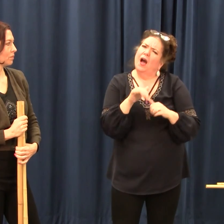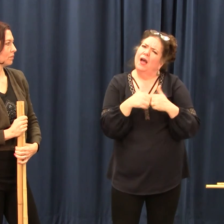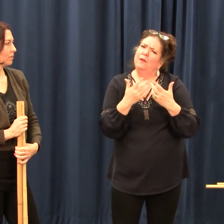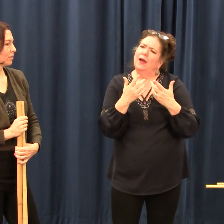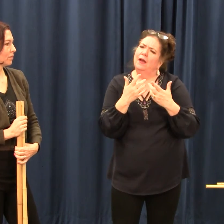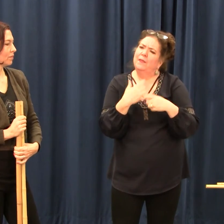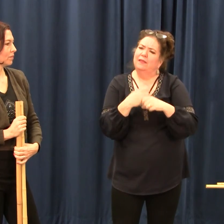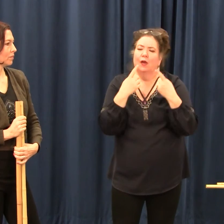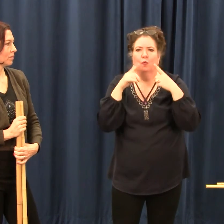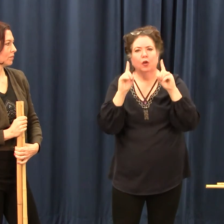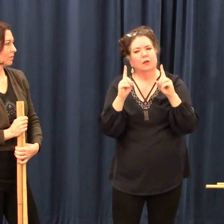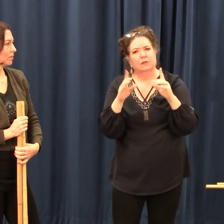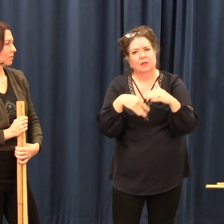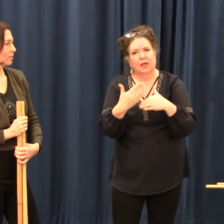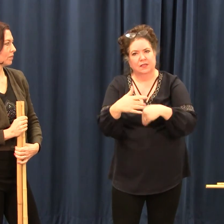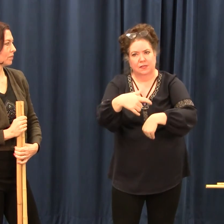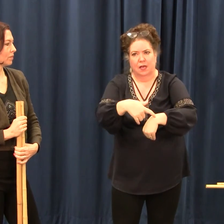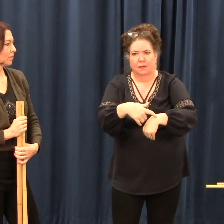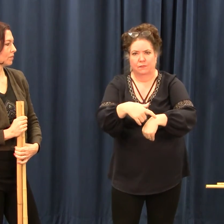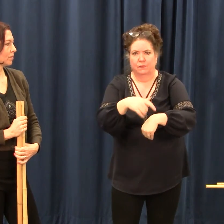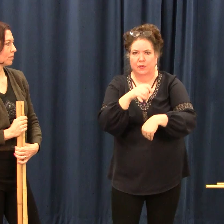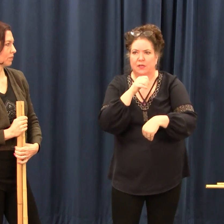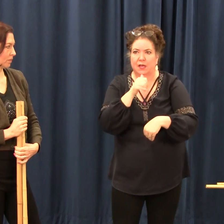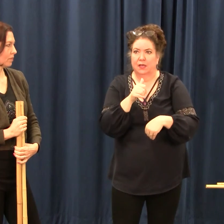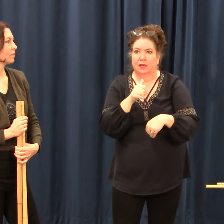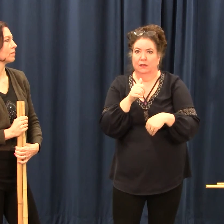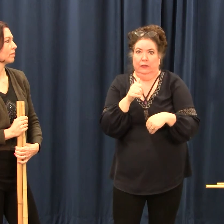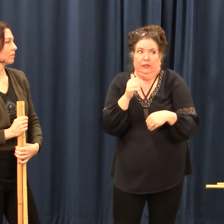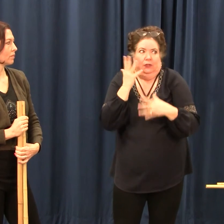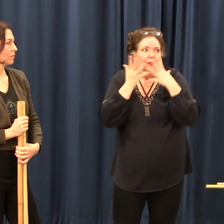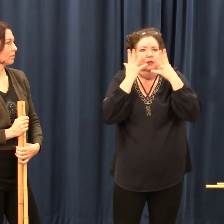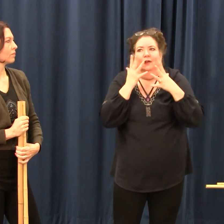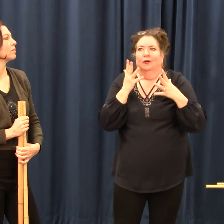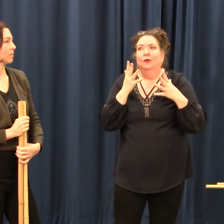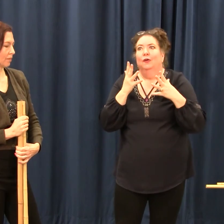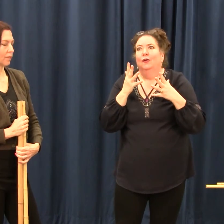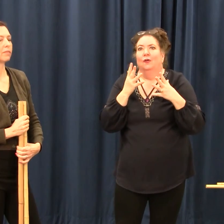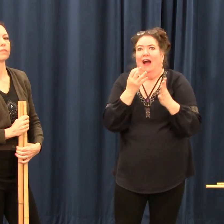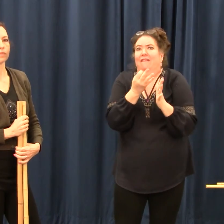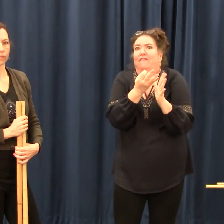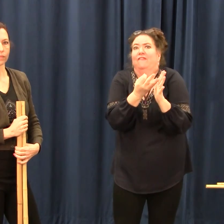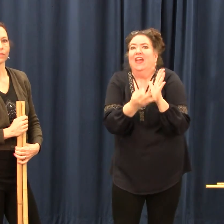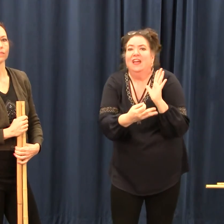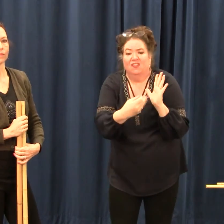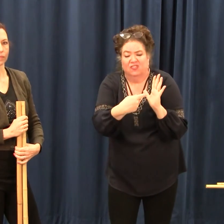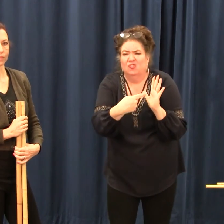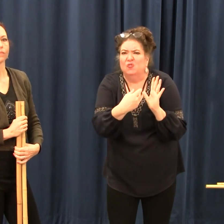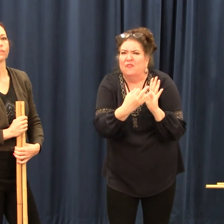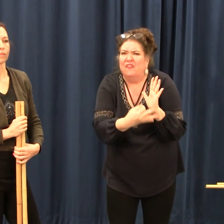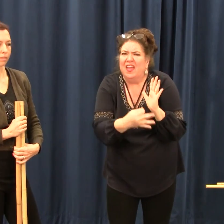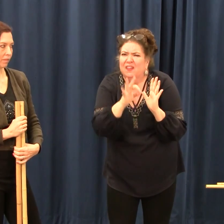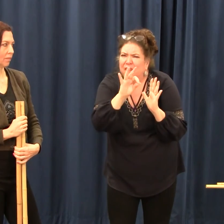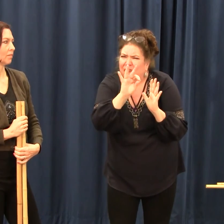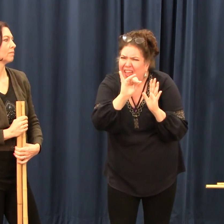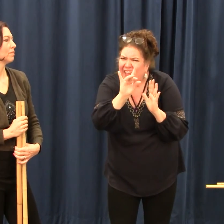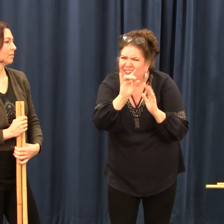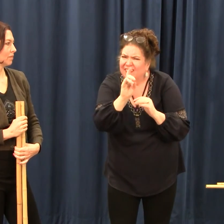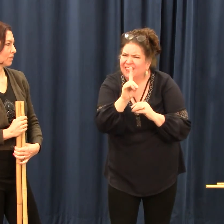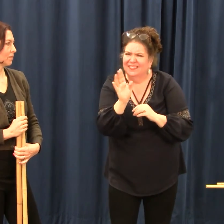how do I make that work the next time? But not go, "oh I failed.. oh failed.. failed..